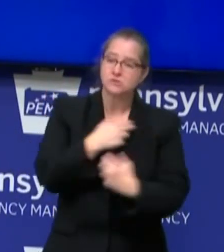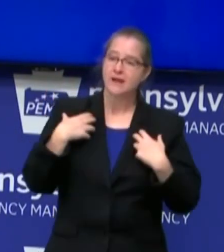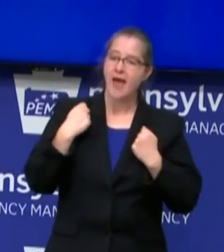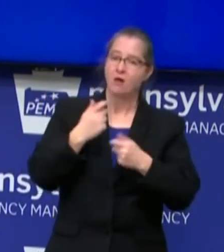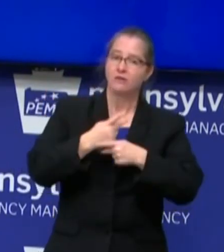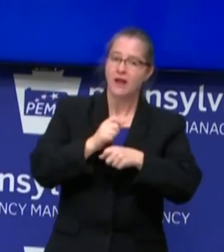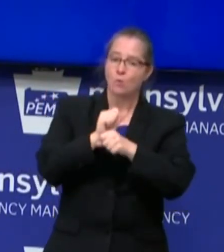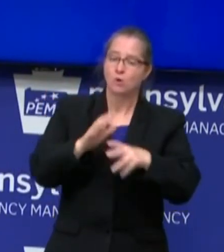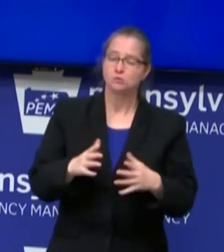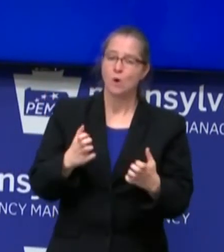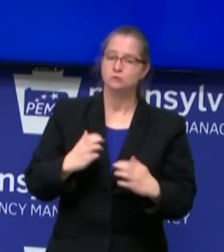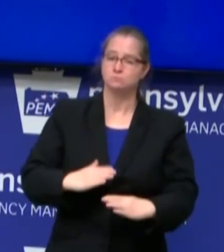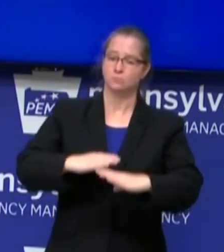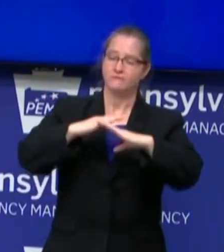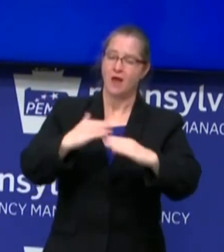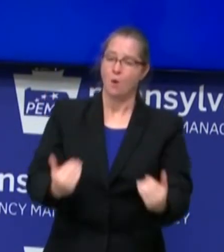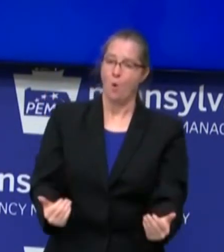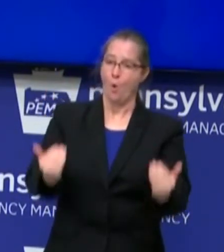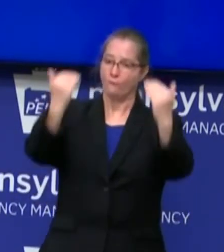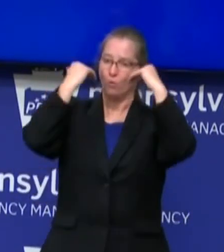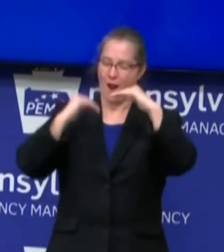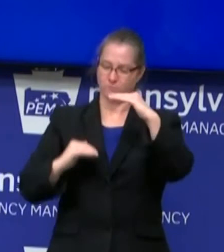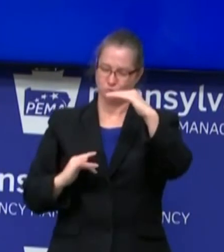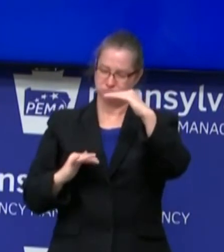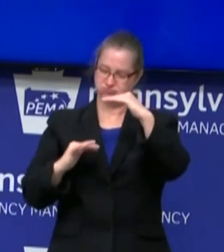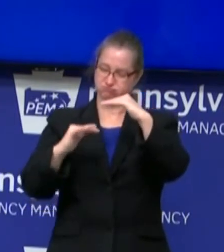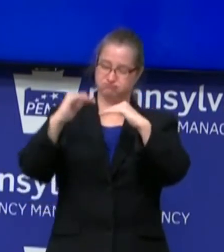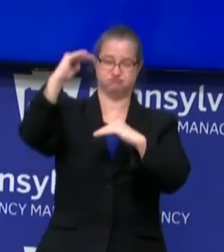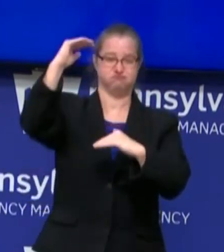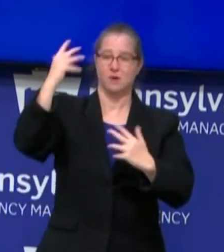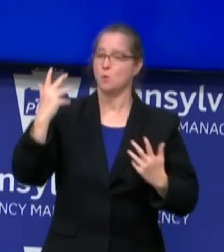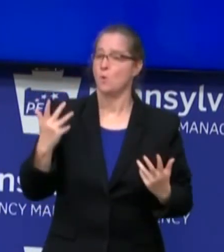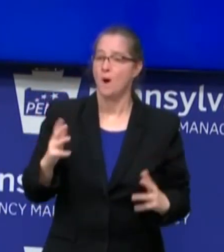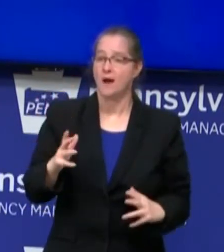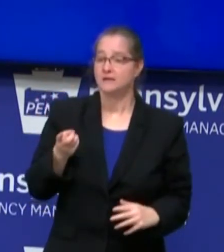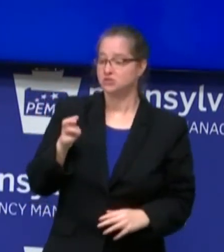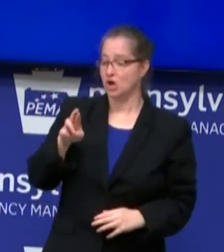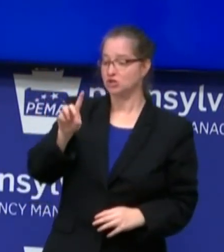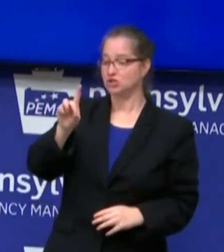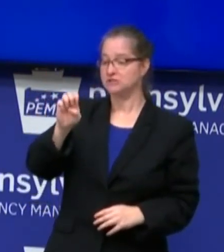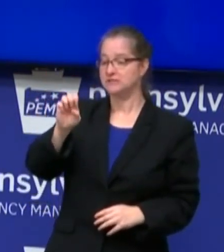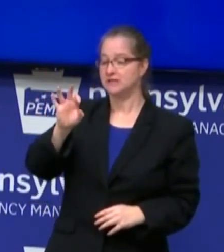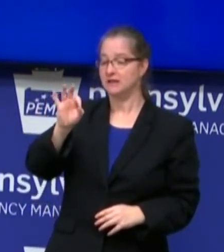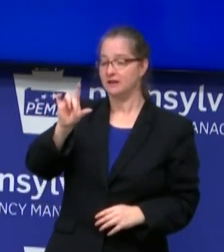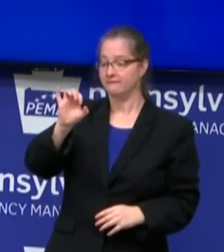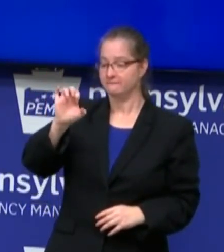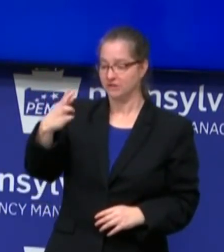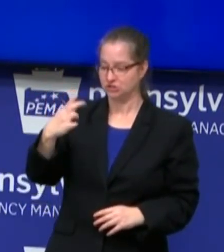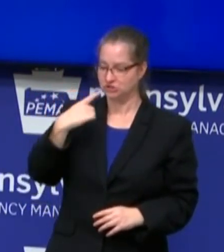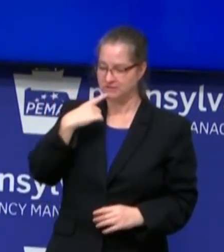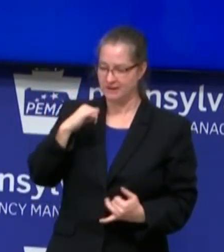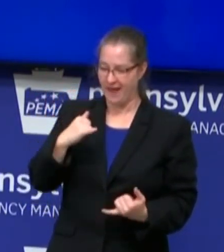GOVERNOR HAS NO AUTHORITY TO TELL INDIVIDUAL SCHOOL DISTRICTS HOW THEY SHOULD BE RUN. WOLF'S ADMINISTRATION INTENDS TO FIGHT BOTH